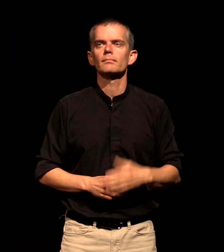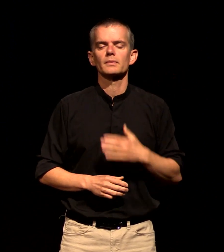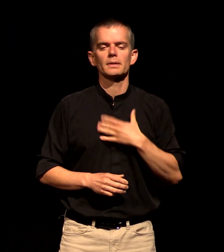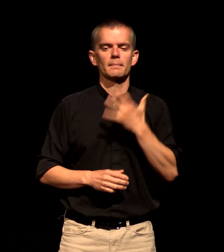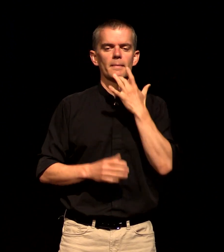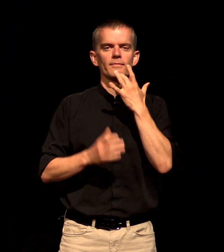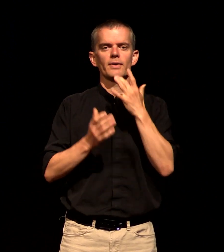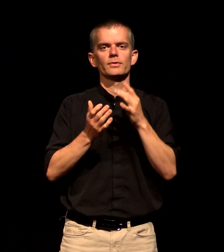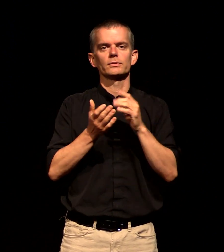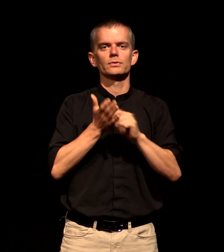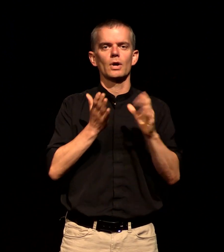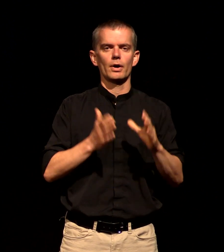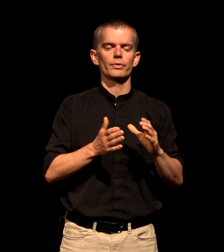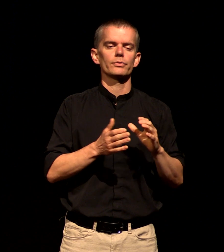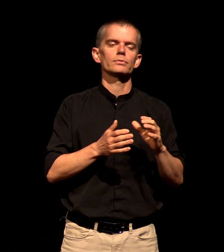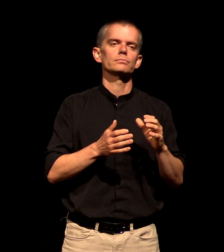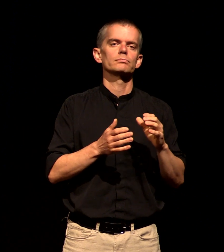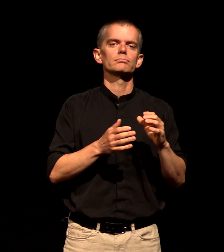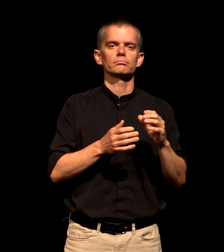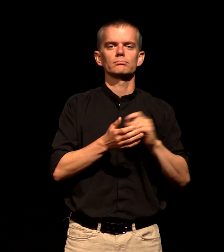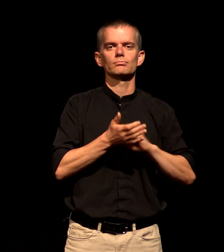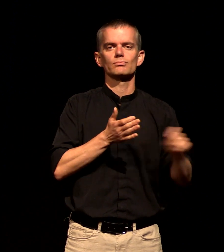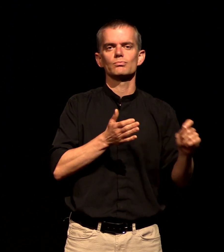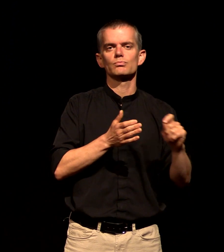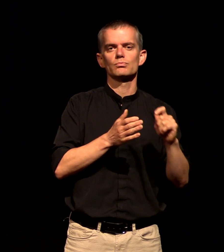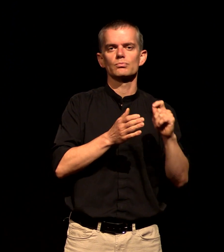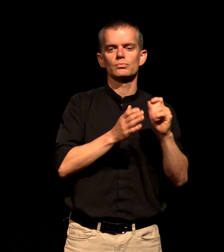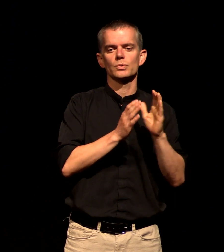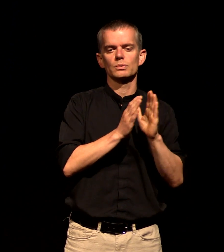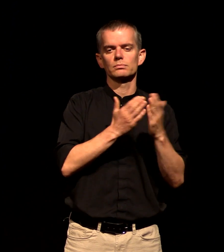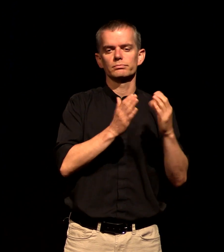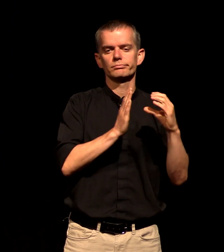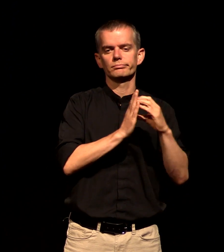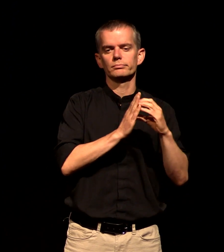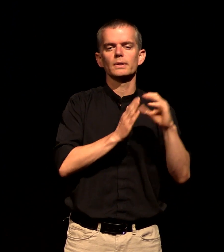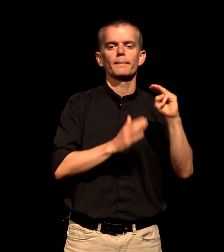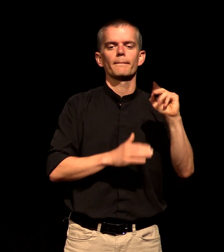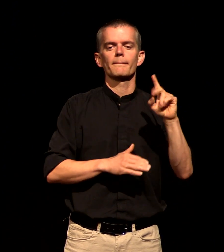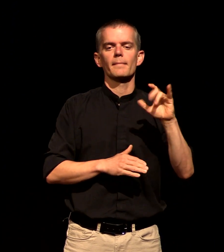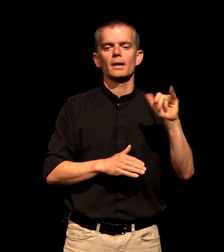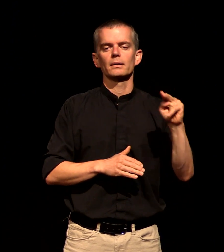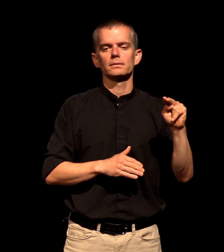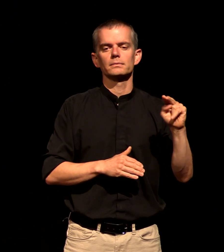foreword to A Grief Observed and this is what she has to say. I'm